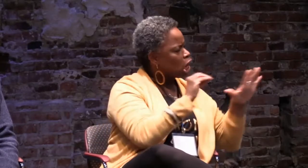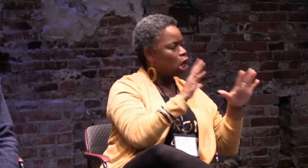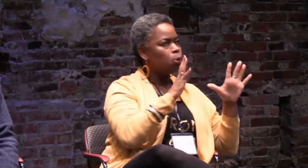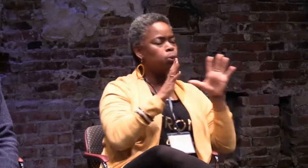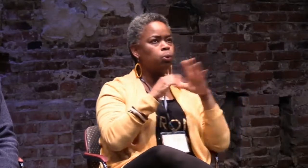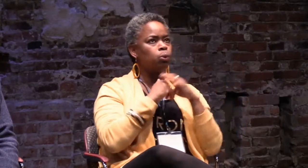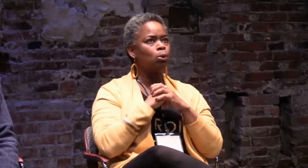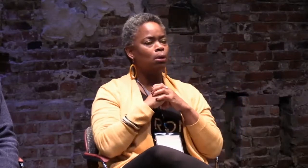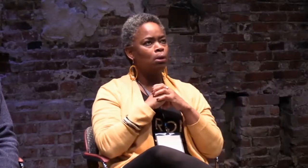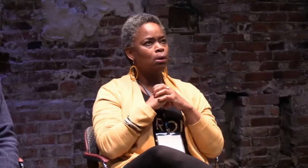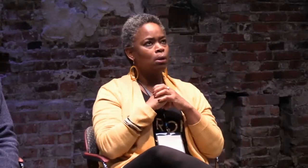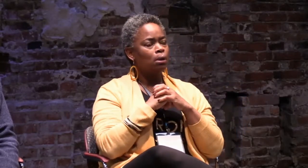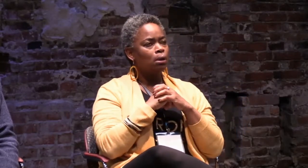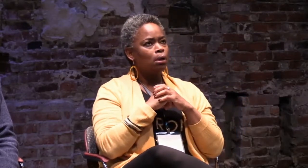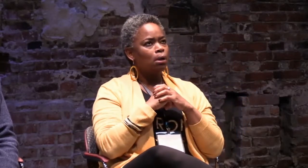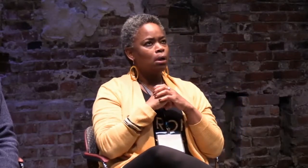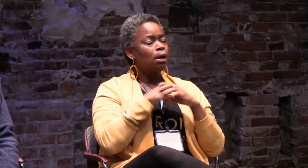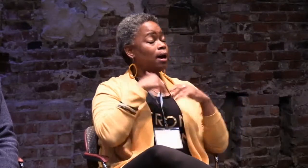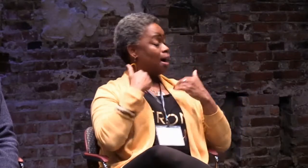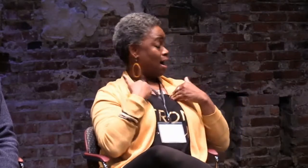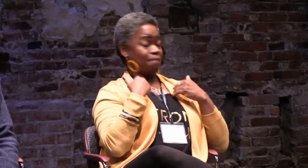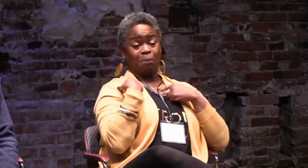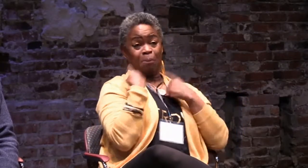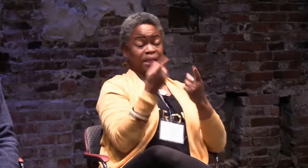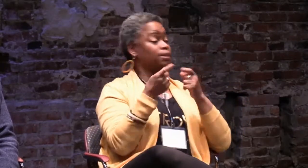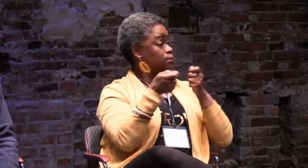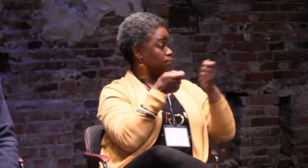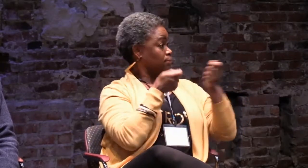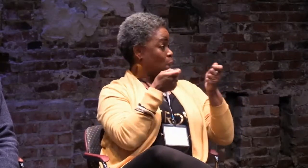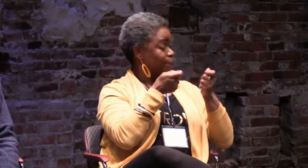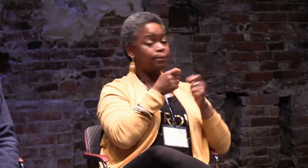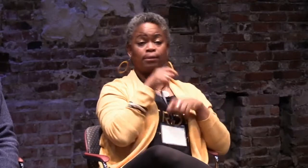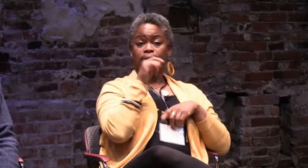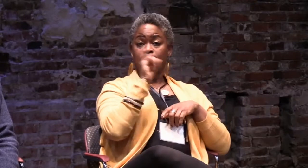who I'm speaking to in the audience, that it was not an easy row to hoe.